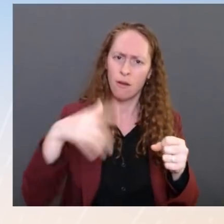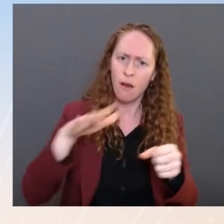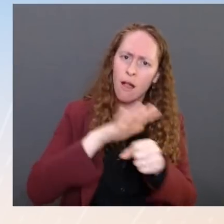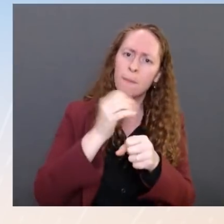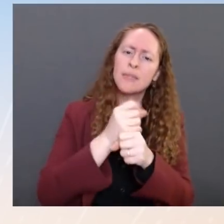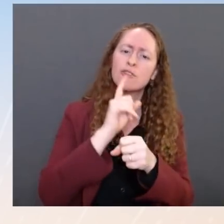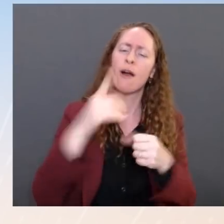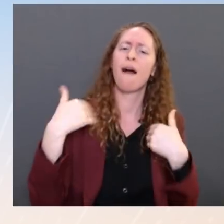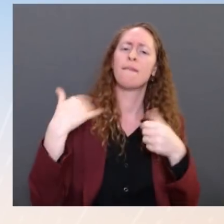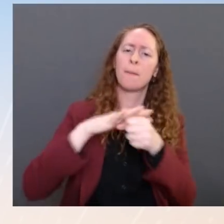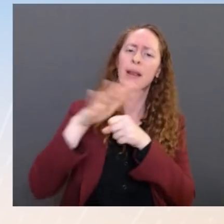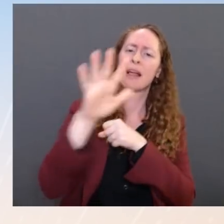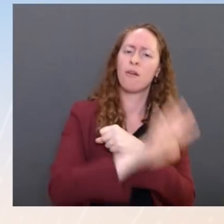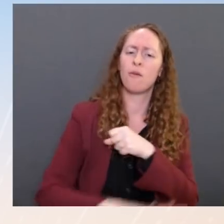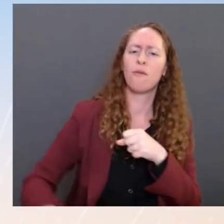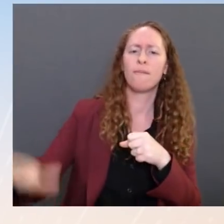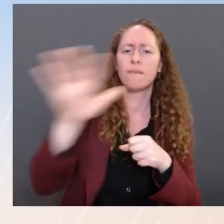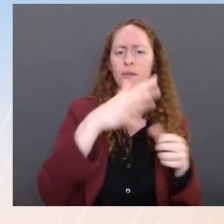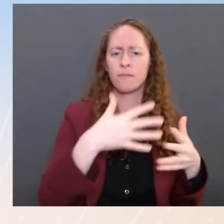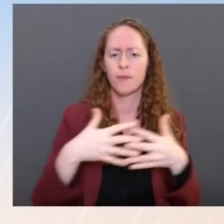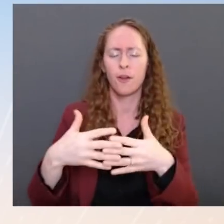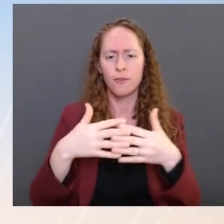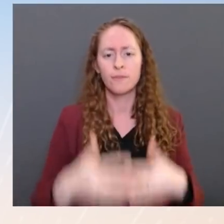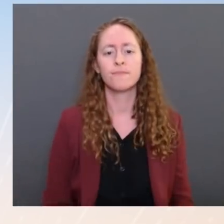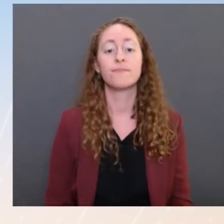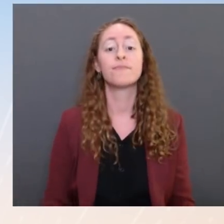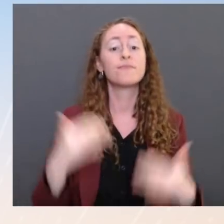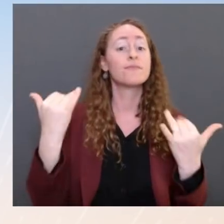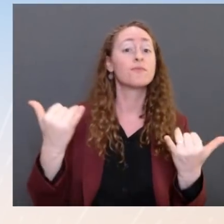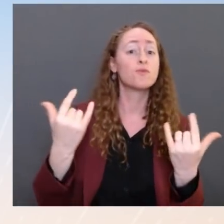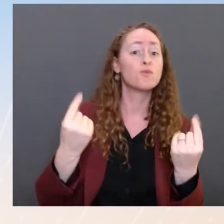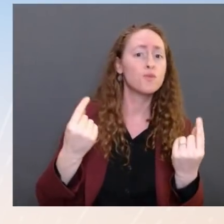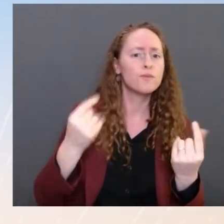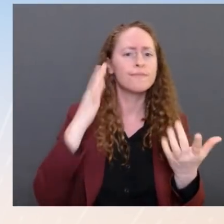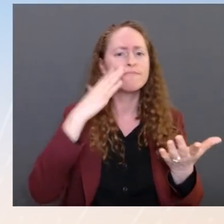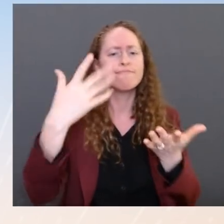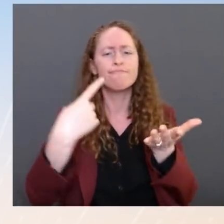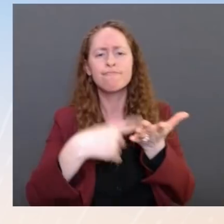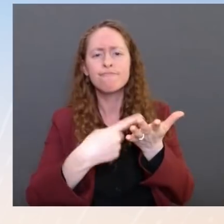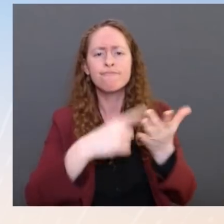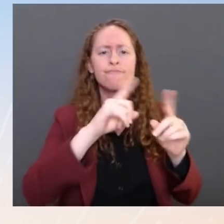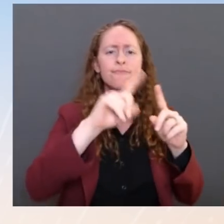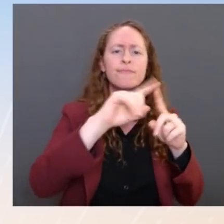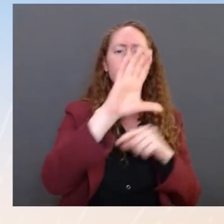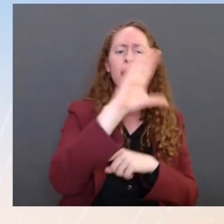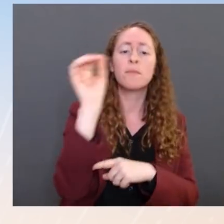and manufacturers, including the CEOs of Walmart, Target, Reckitt, and Gerber to call on them to do more